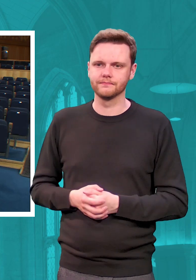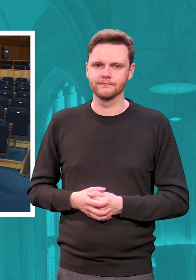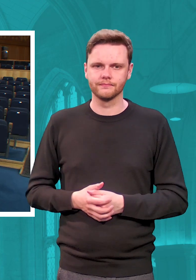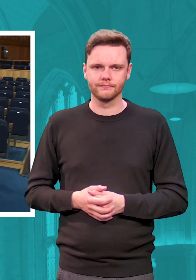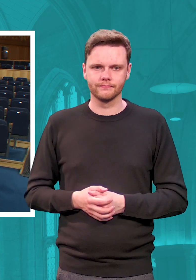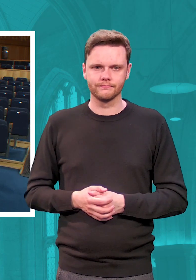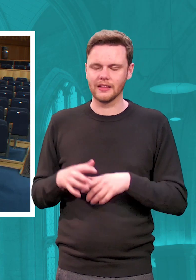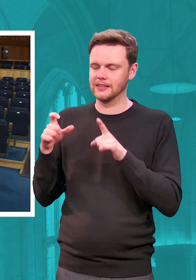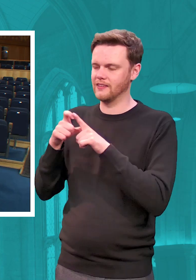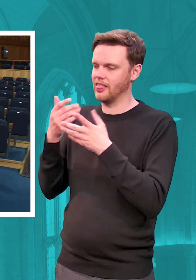Dave, thank you. Thank you, John.